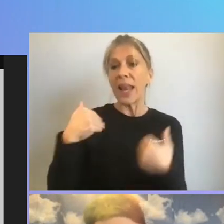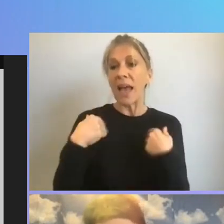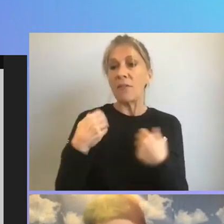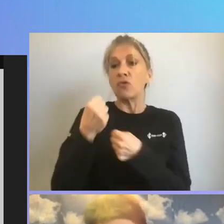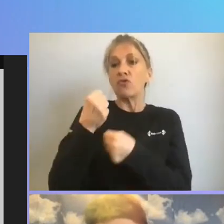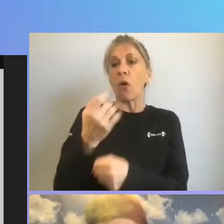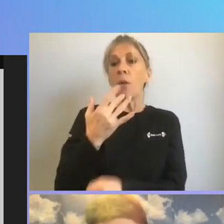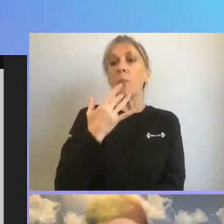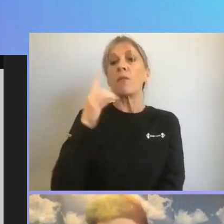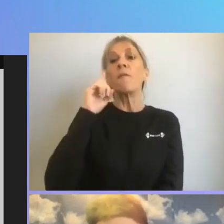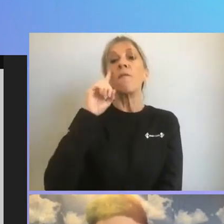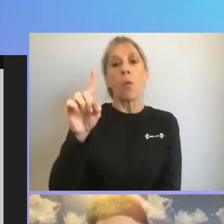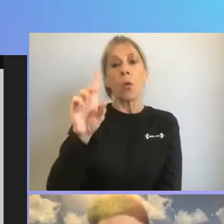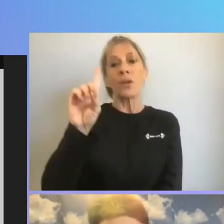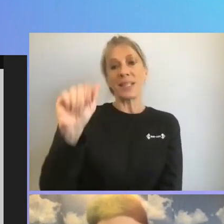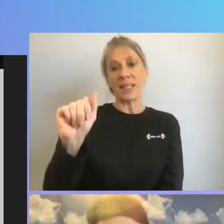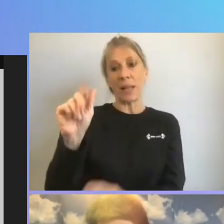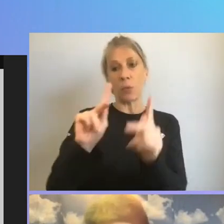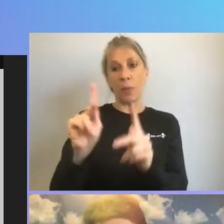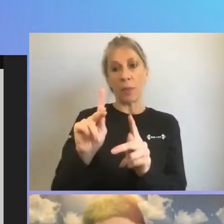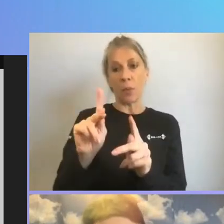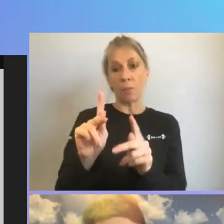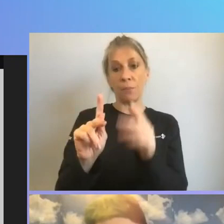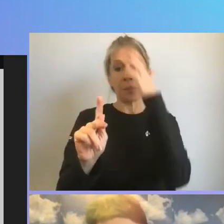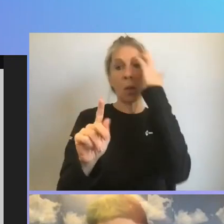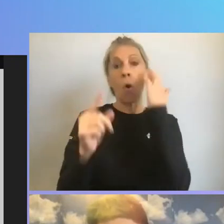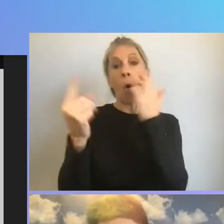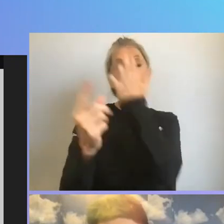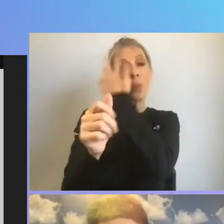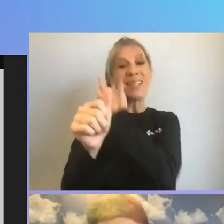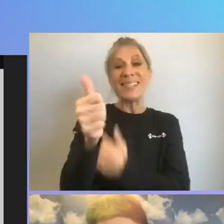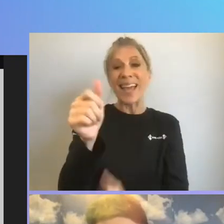strong preference for disabled